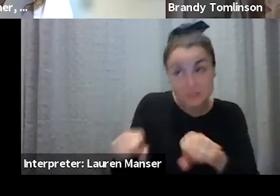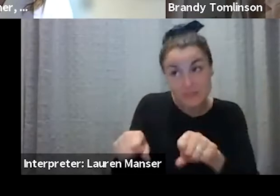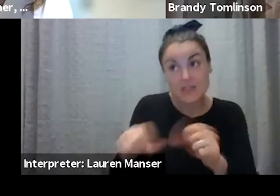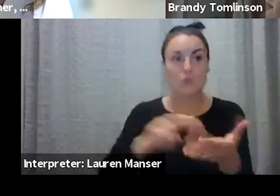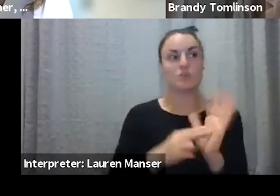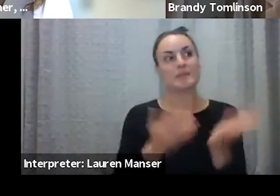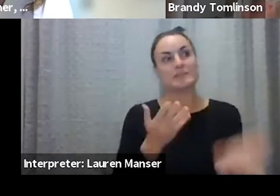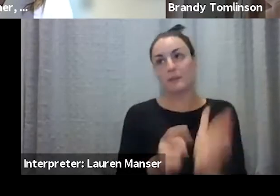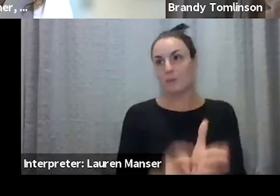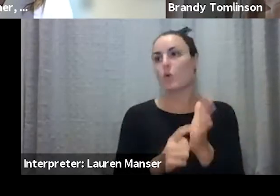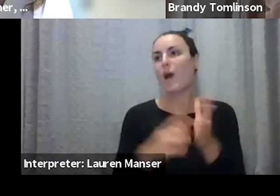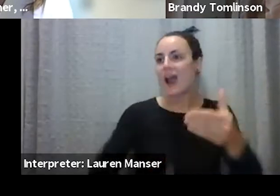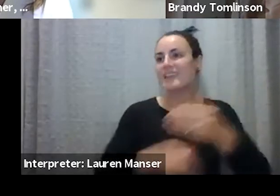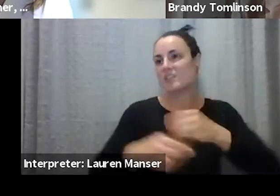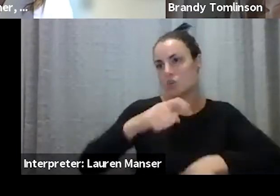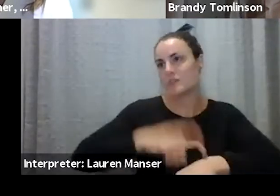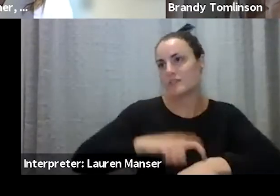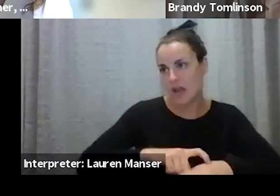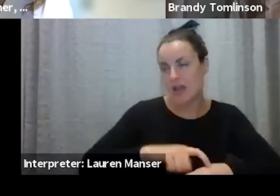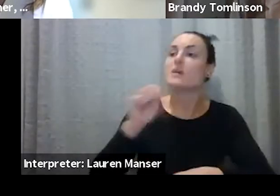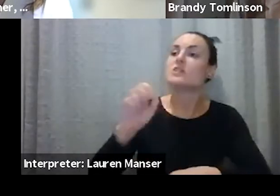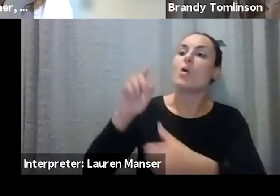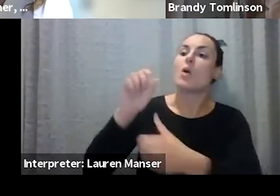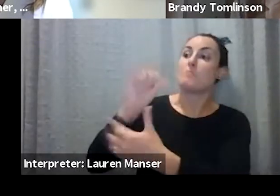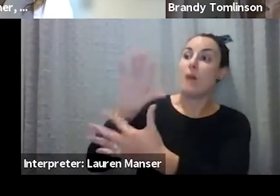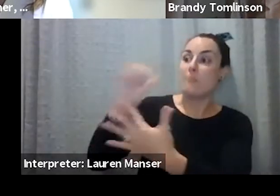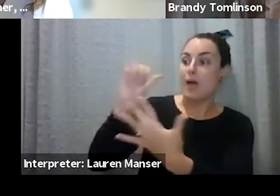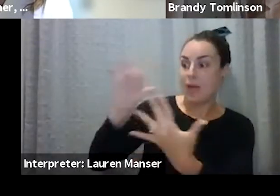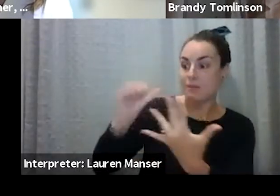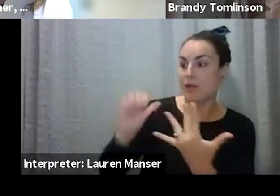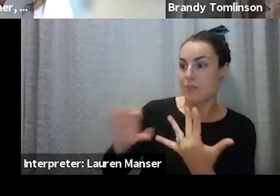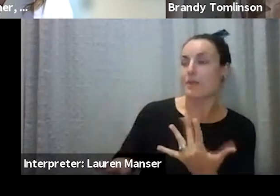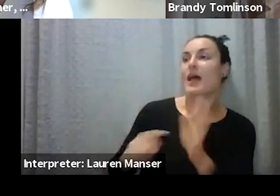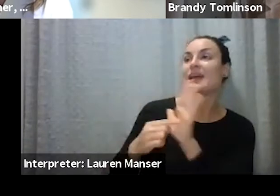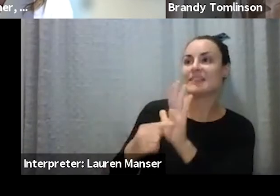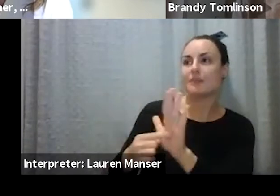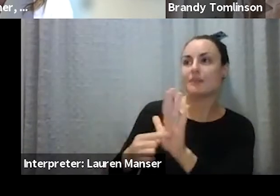you wanna point all those things, and if you have any kind of...